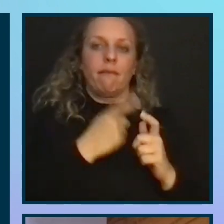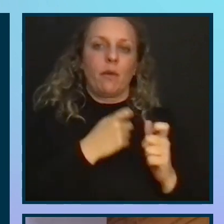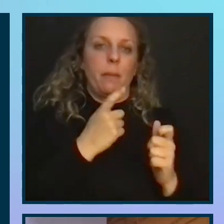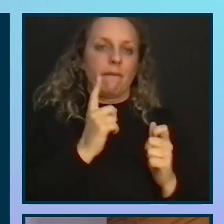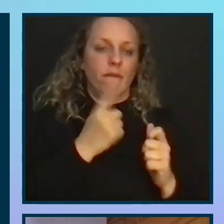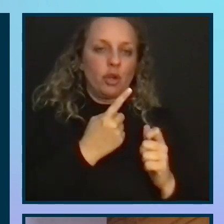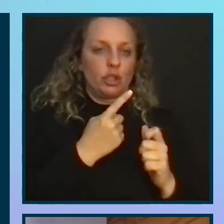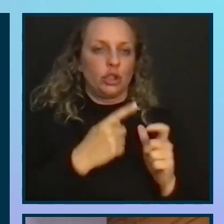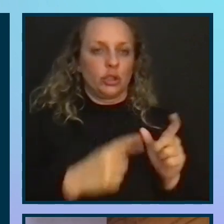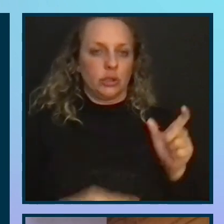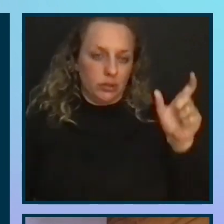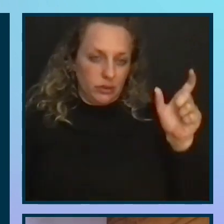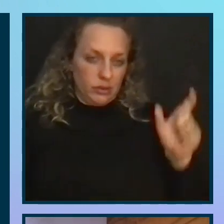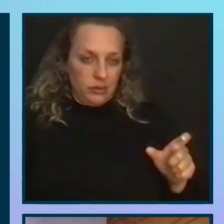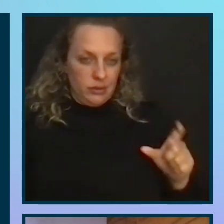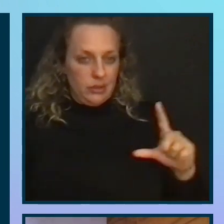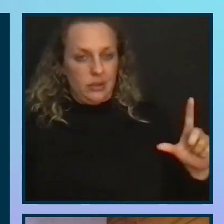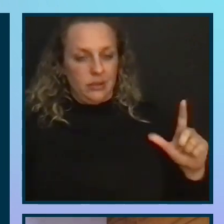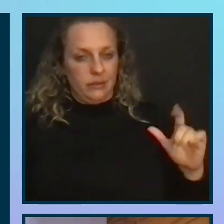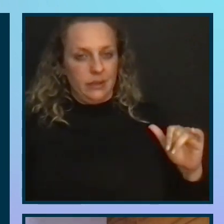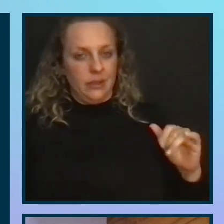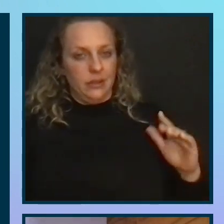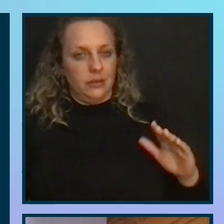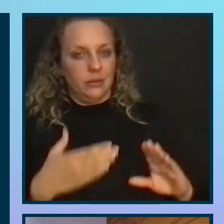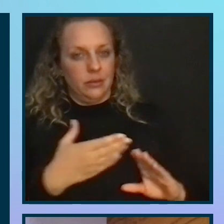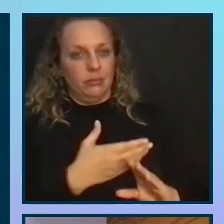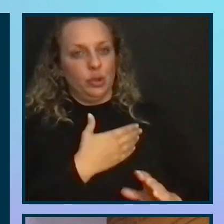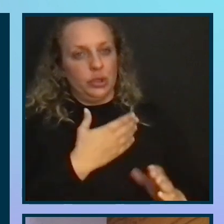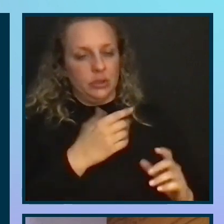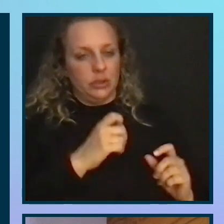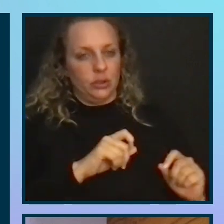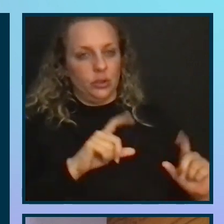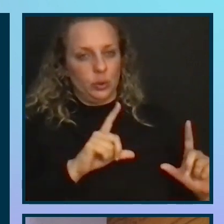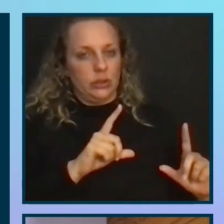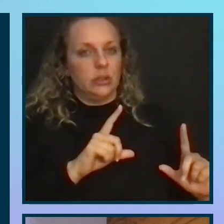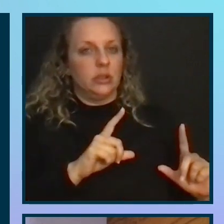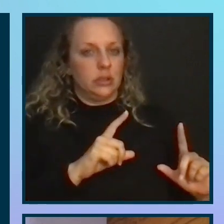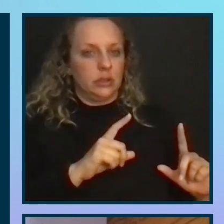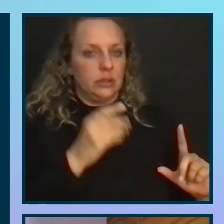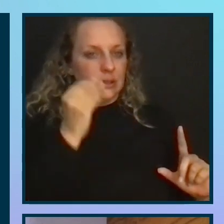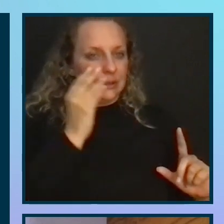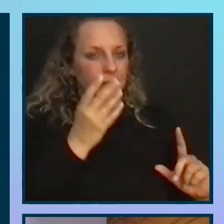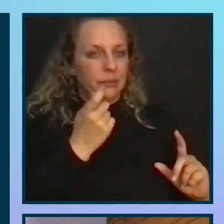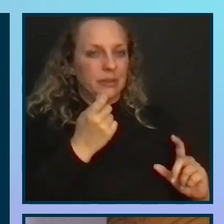we've got the previous or the pre-uplift screen. Some of the information is a little bit squashed,